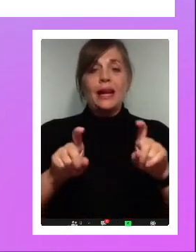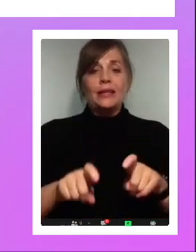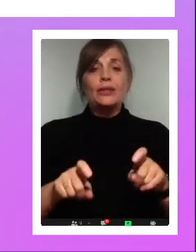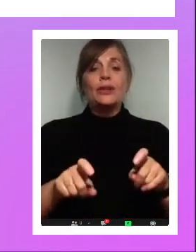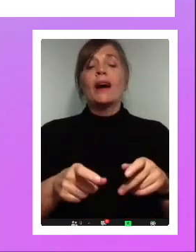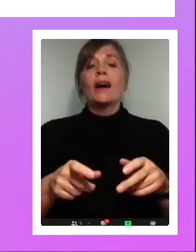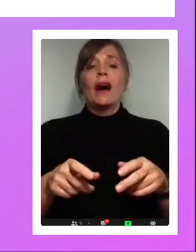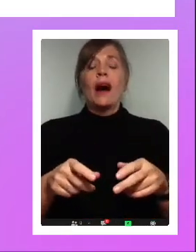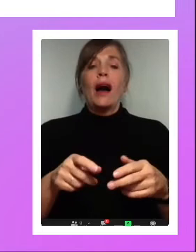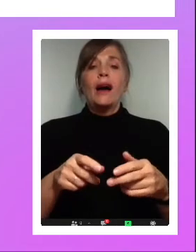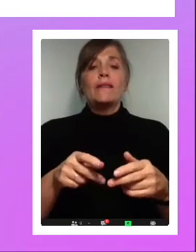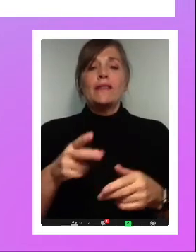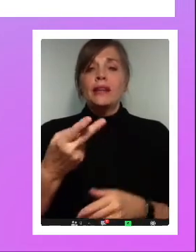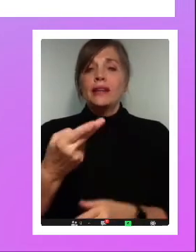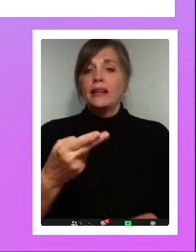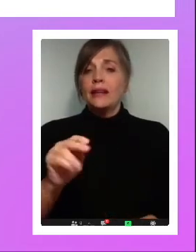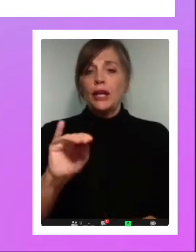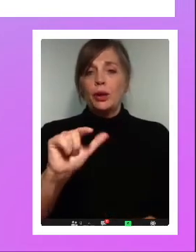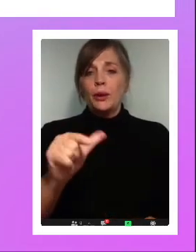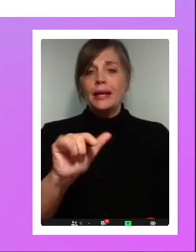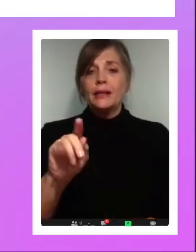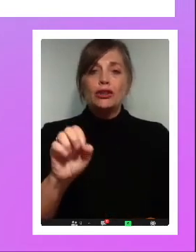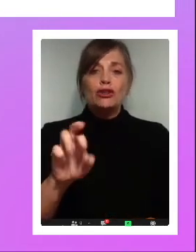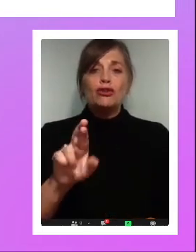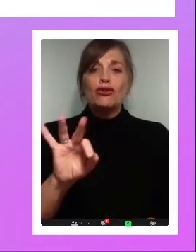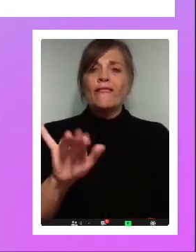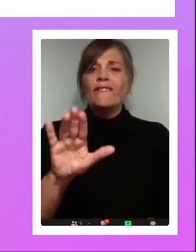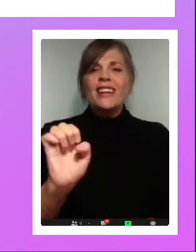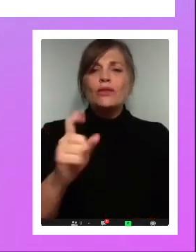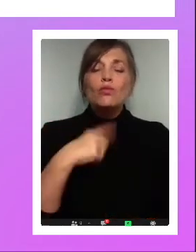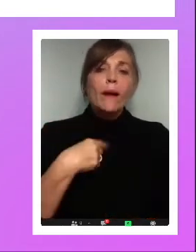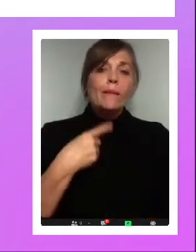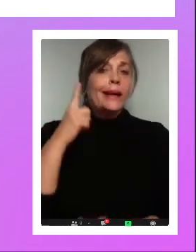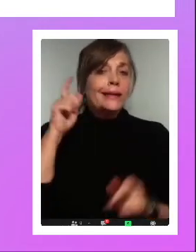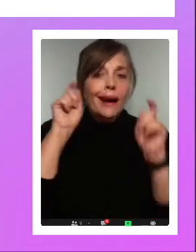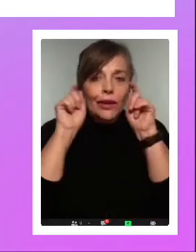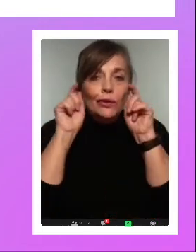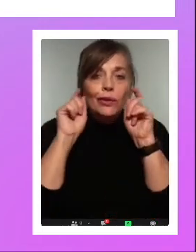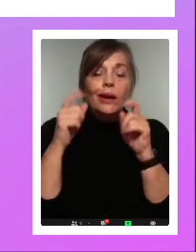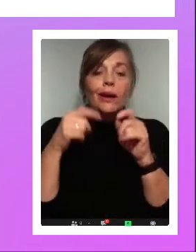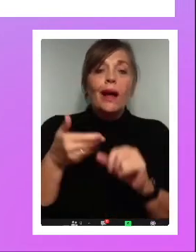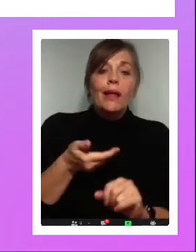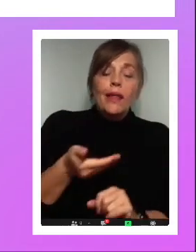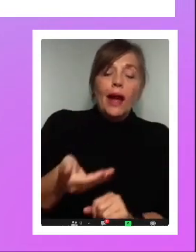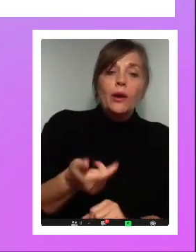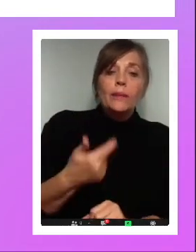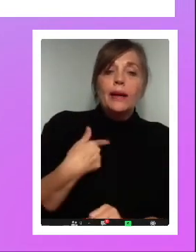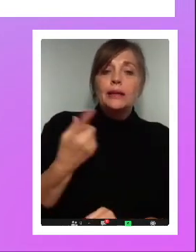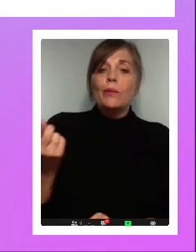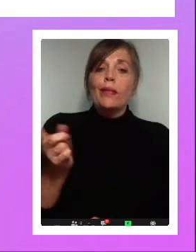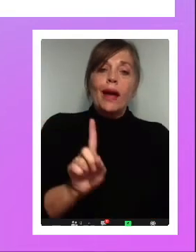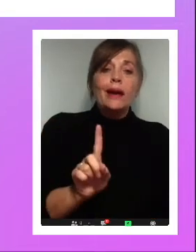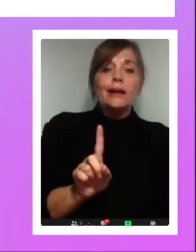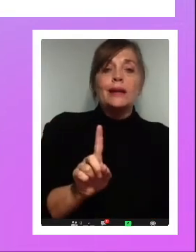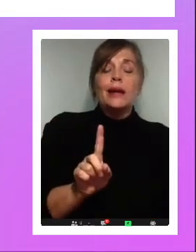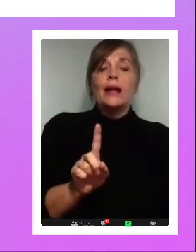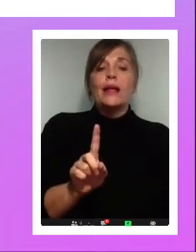I was hired because I guess they wanted somebody around to they can try it out and say, he was around at the beginning of the internet.